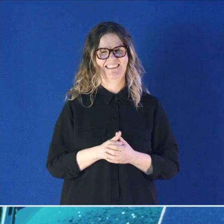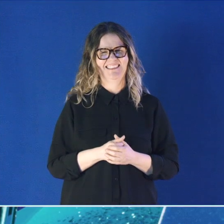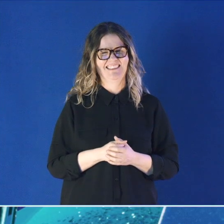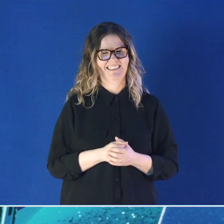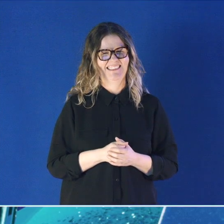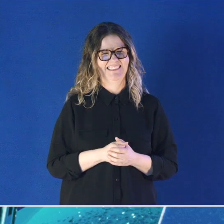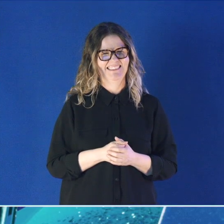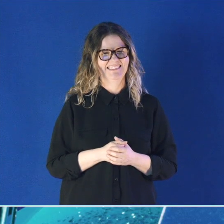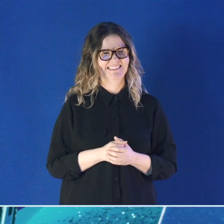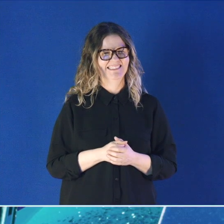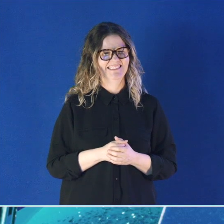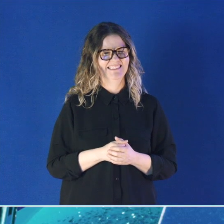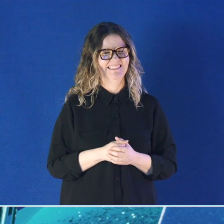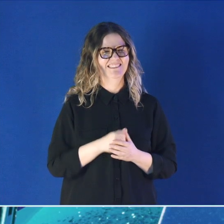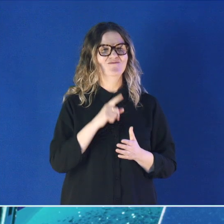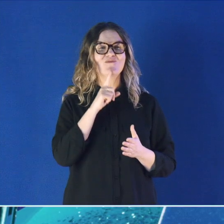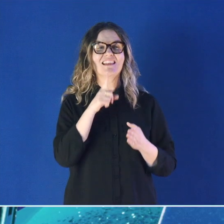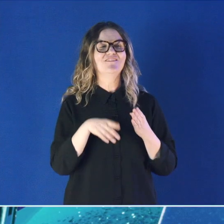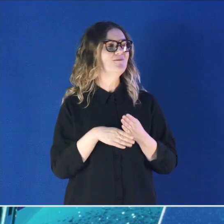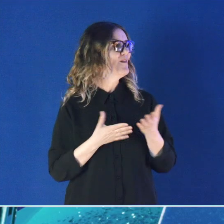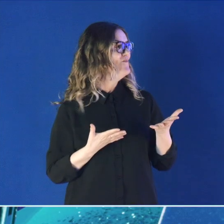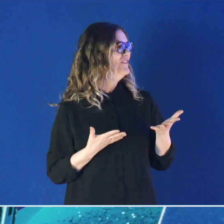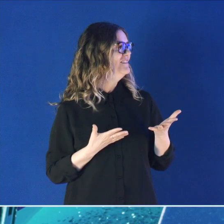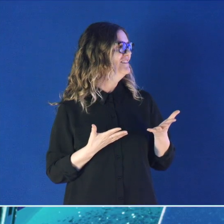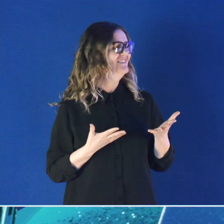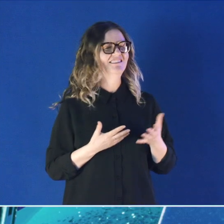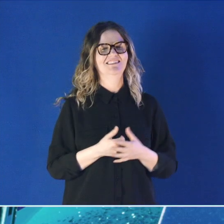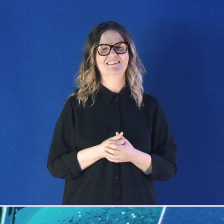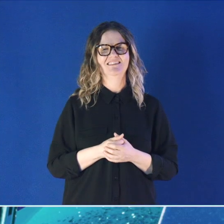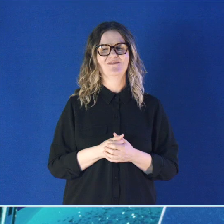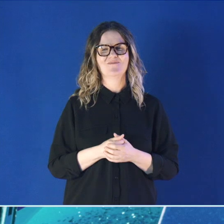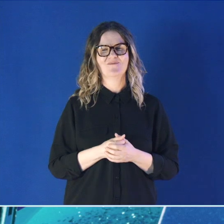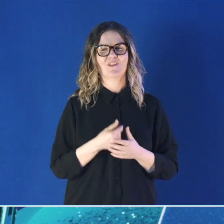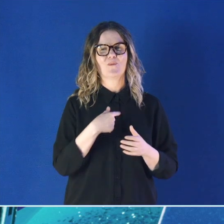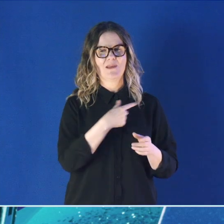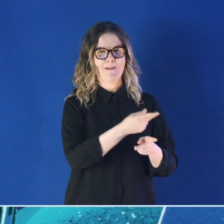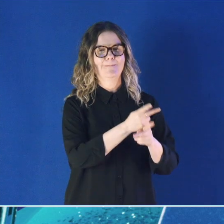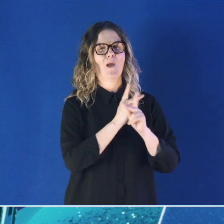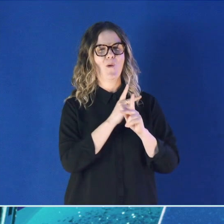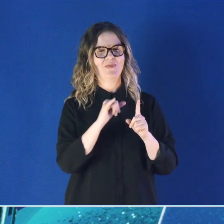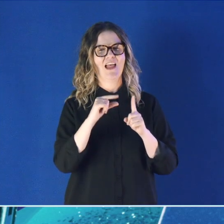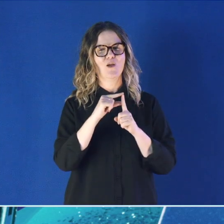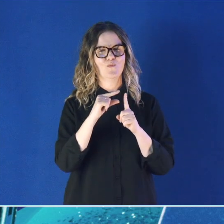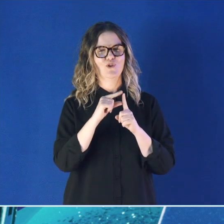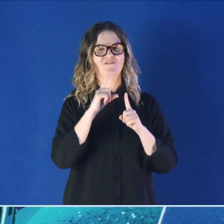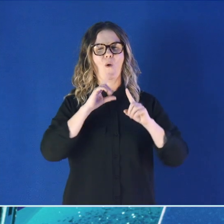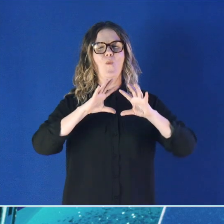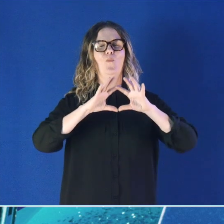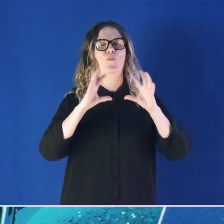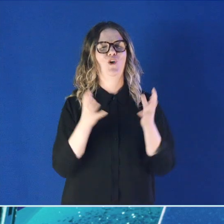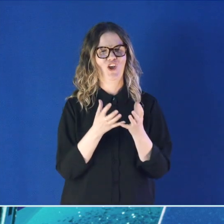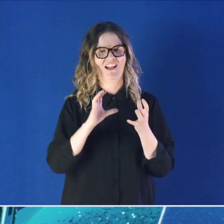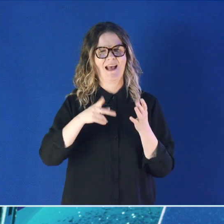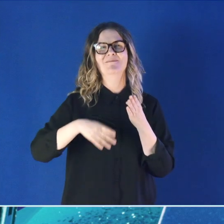Yeah, then you can have it back after 26 days. This weekend we are hosting a blind soccer